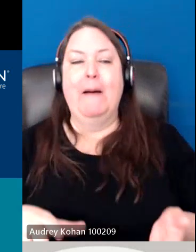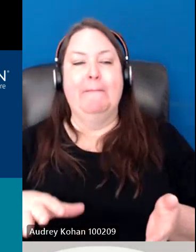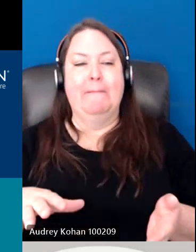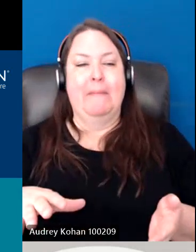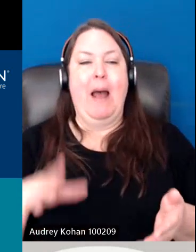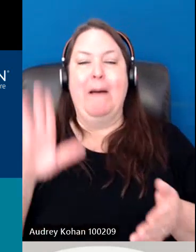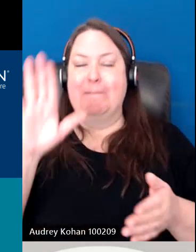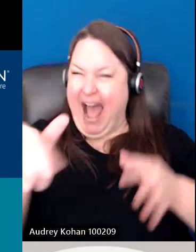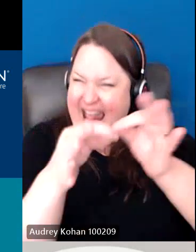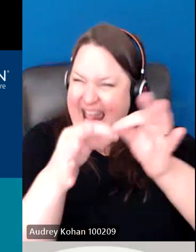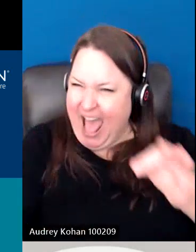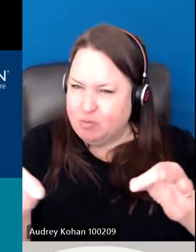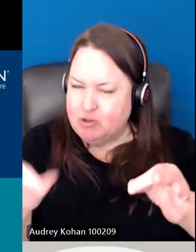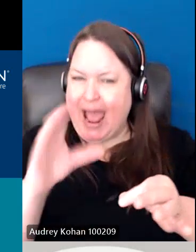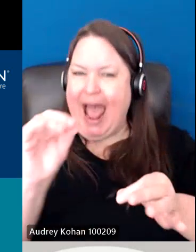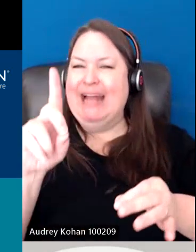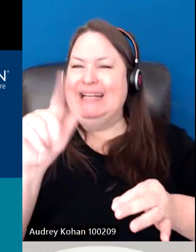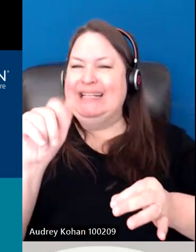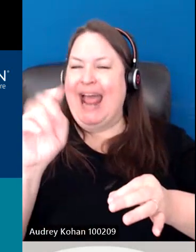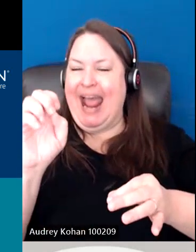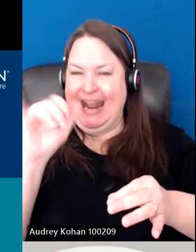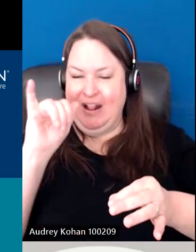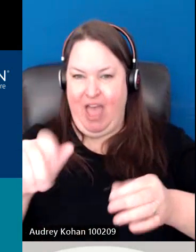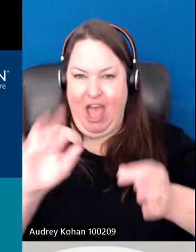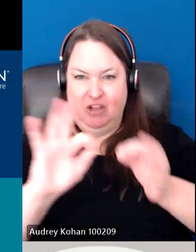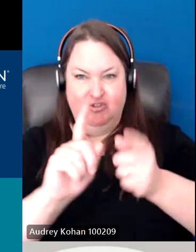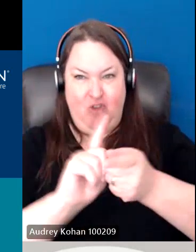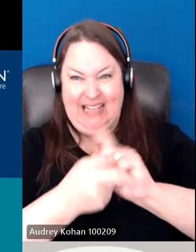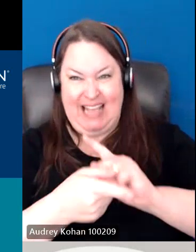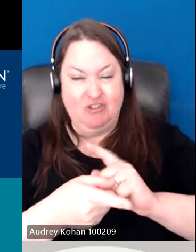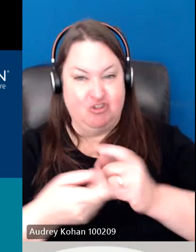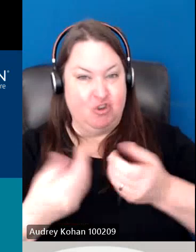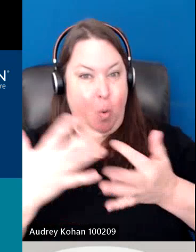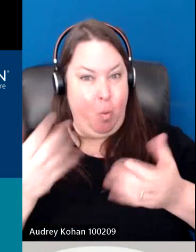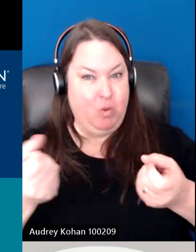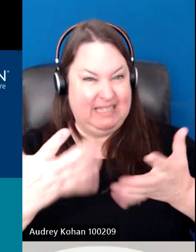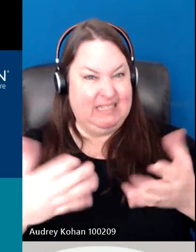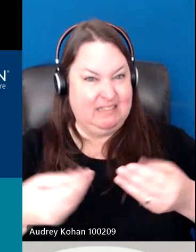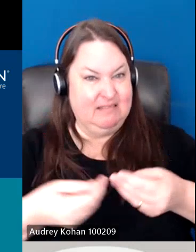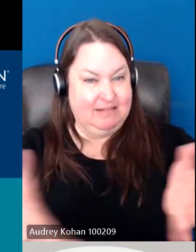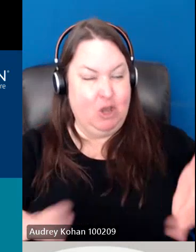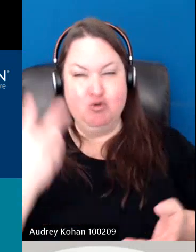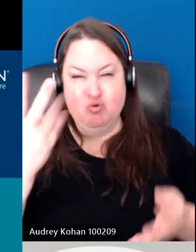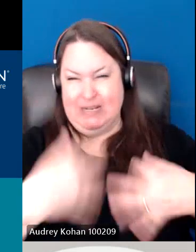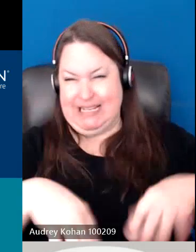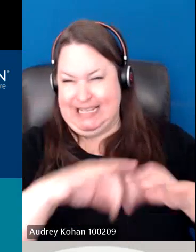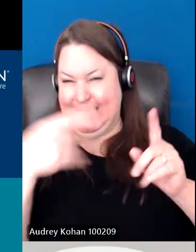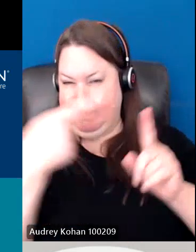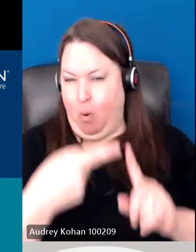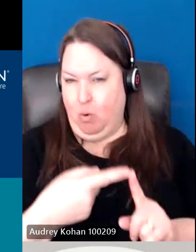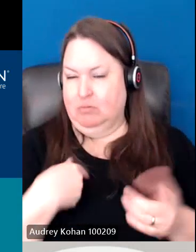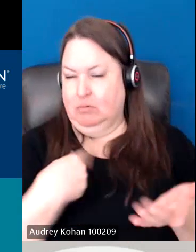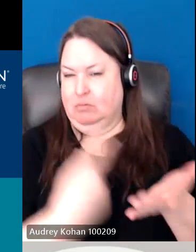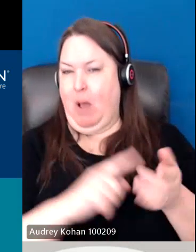date that the translation was issued so um two key points and I'll talk about how best